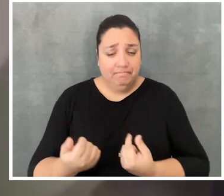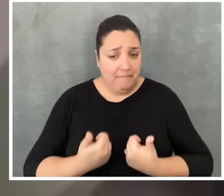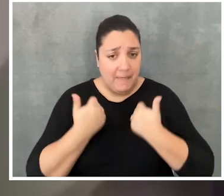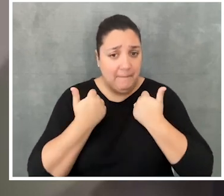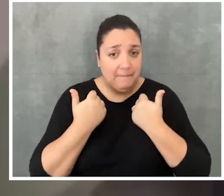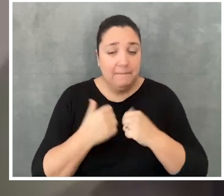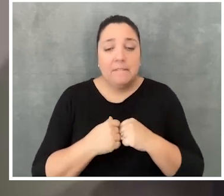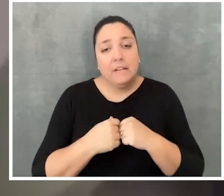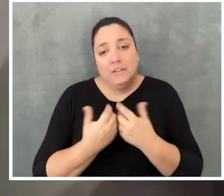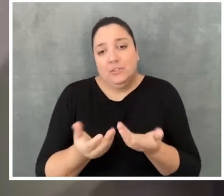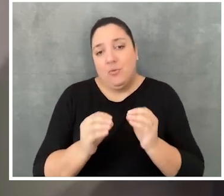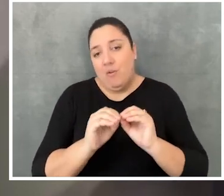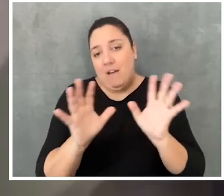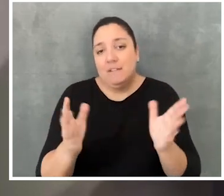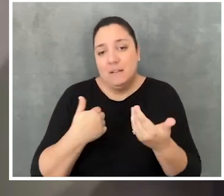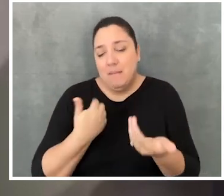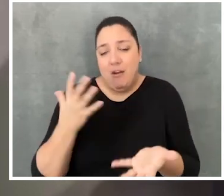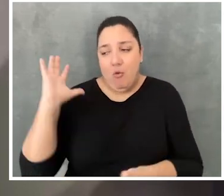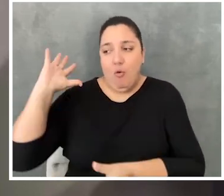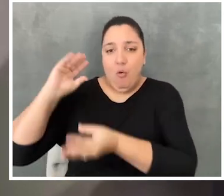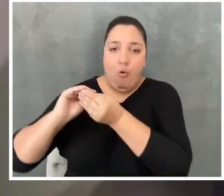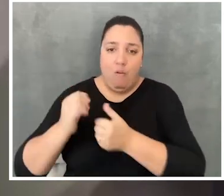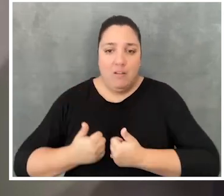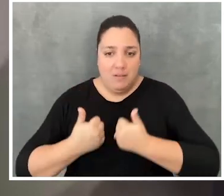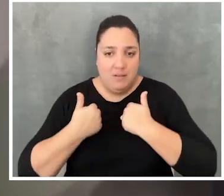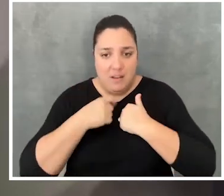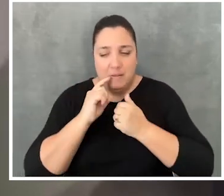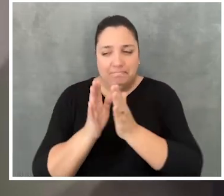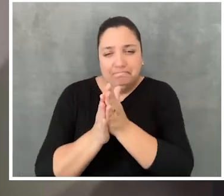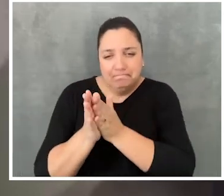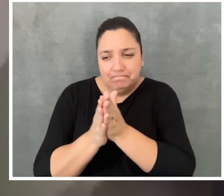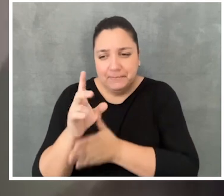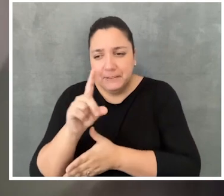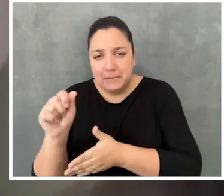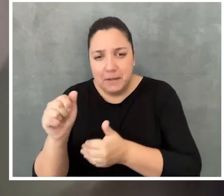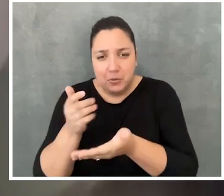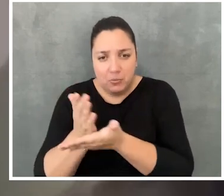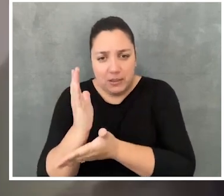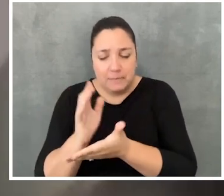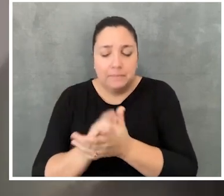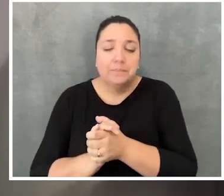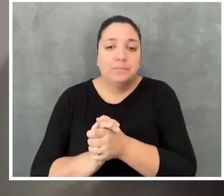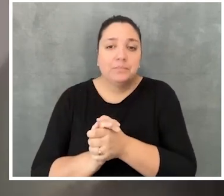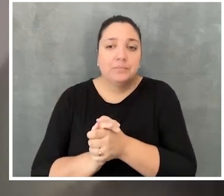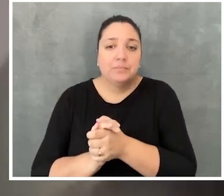in disability rights my whole life. But I've also been interested in